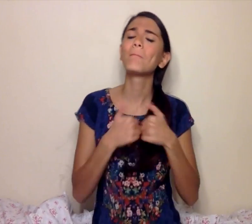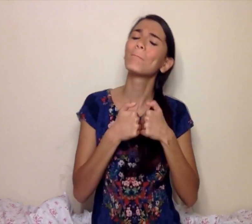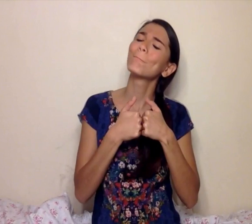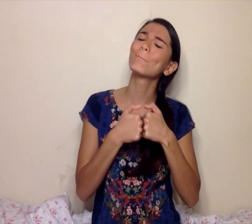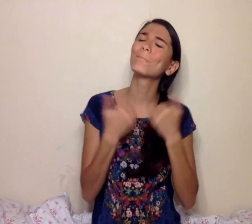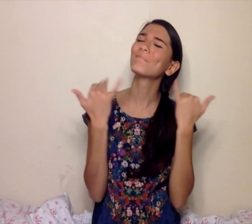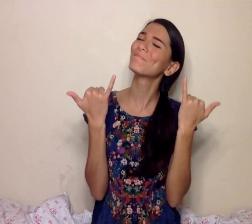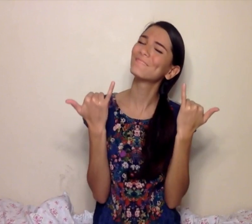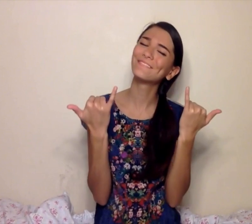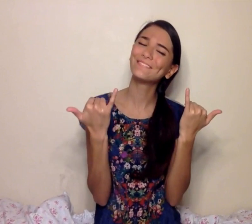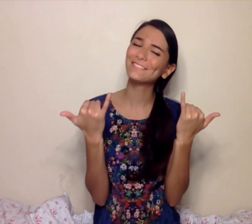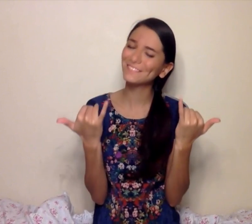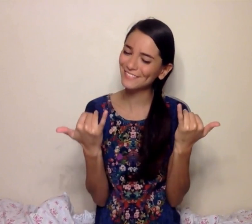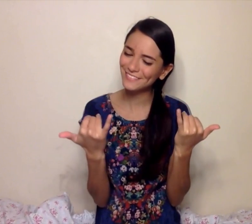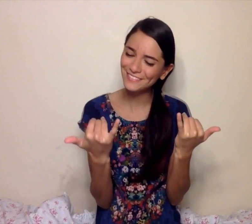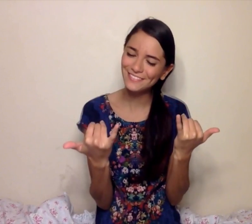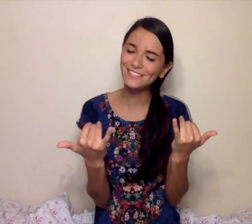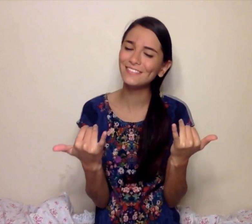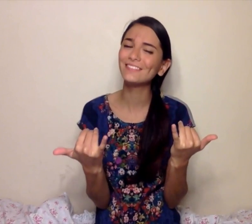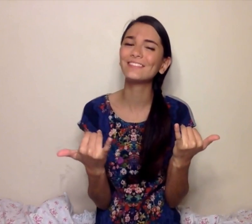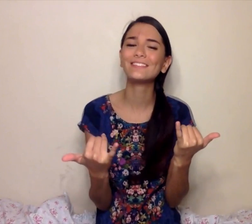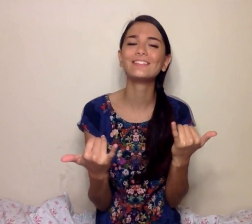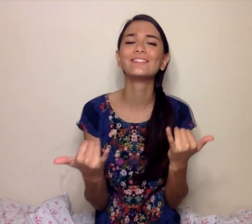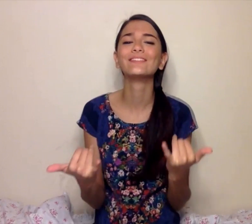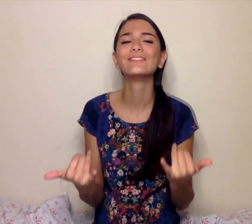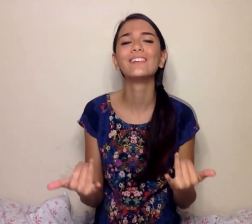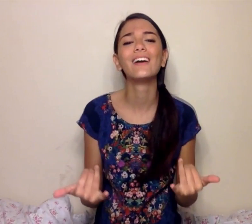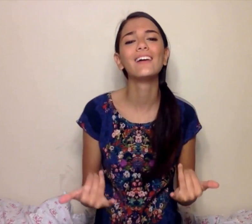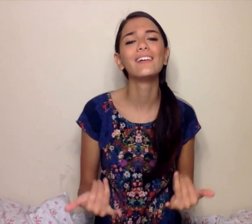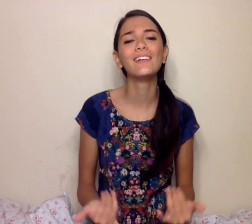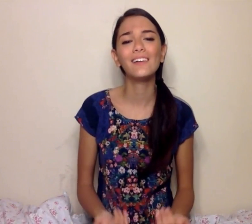But, baby, now